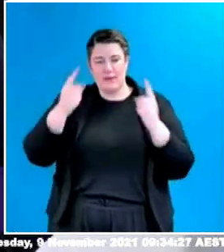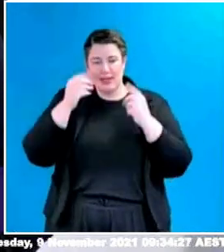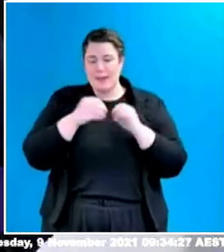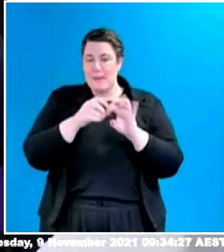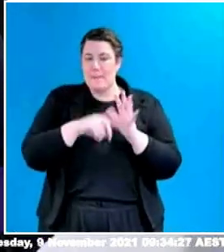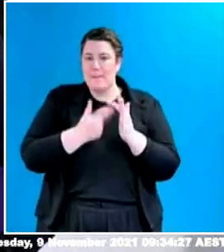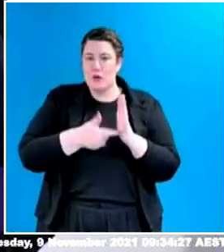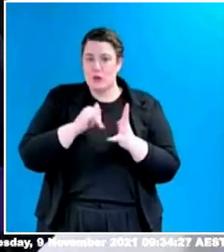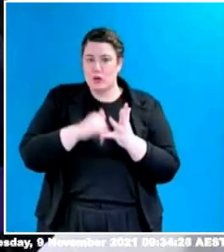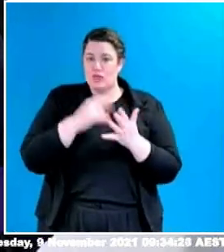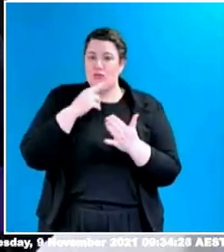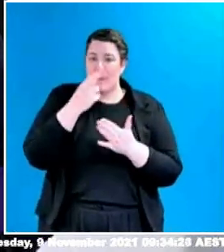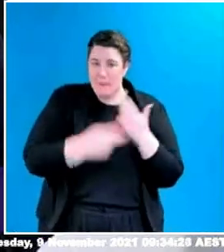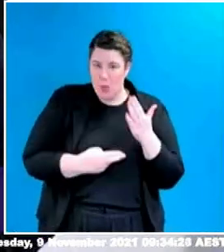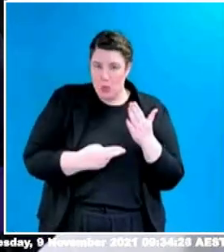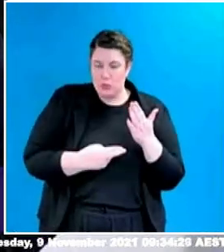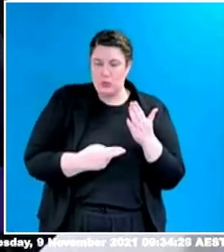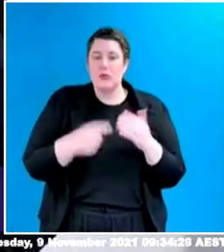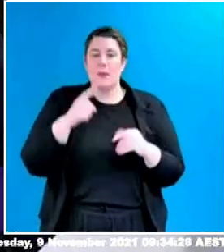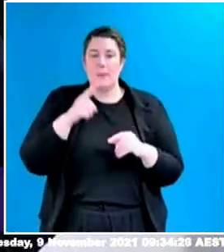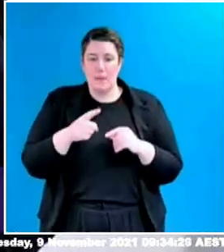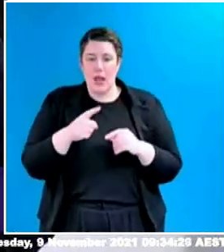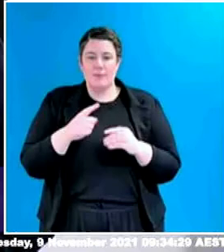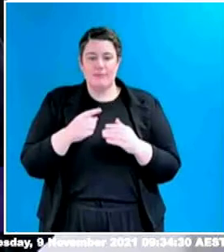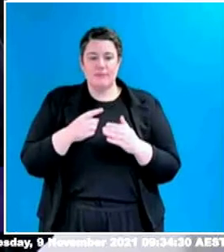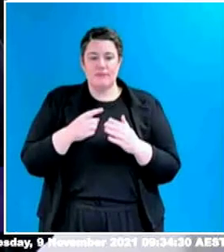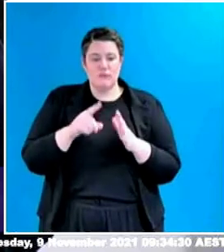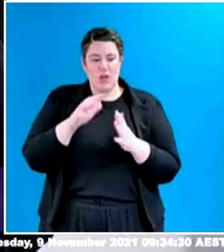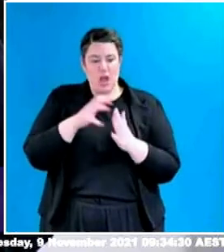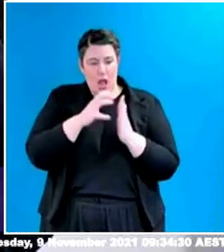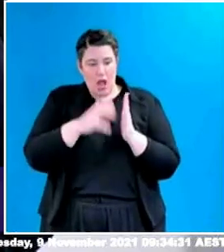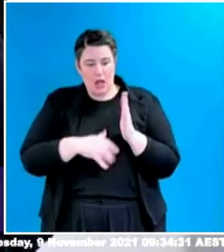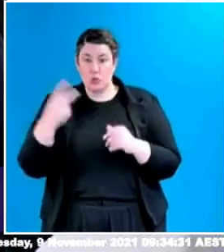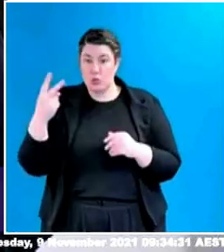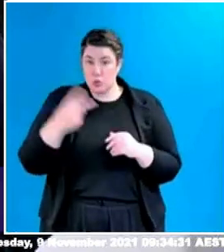hearings concerning article 24 and inclusive education.